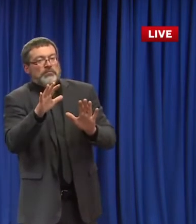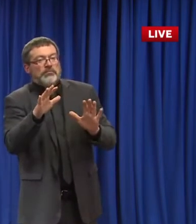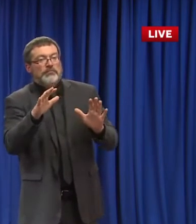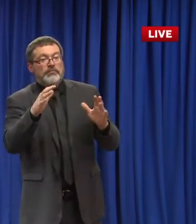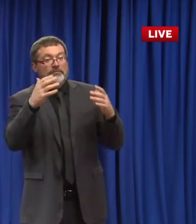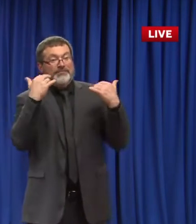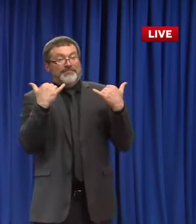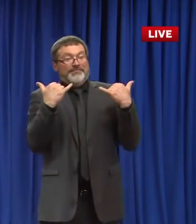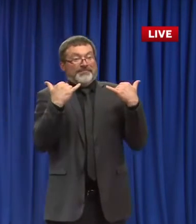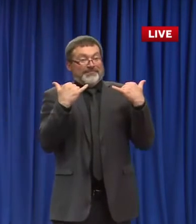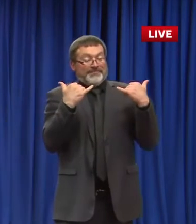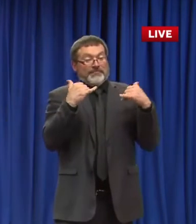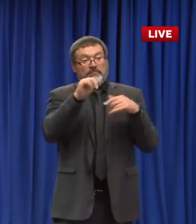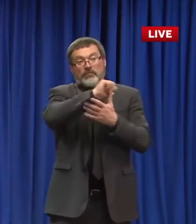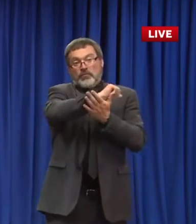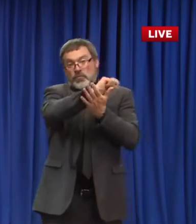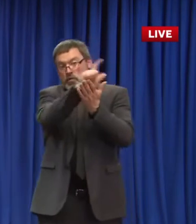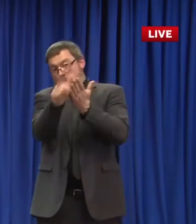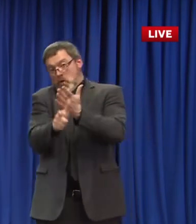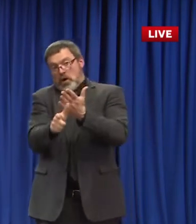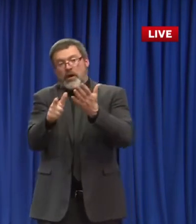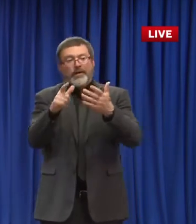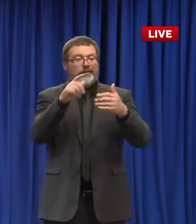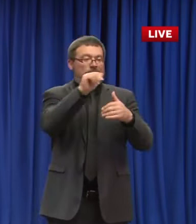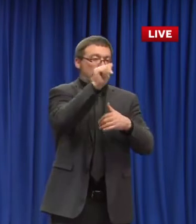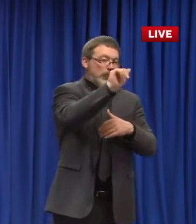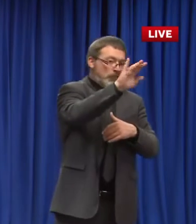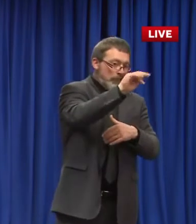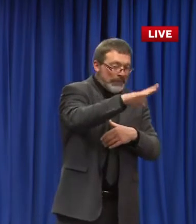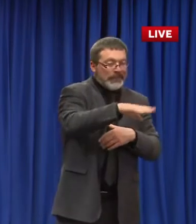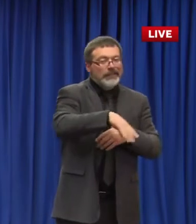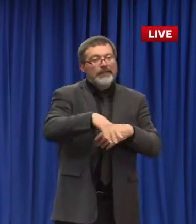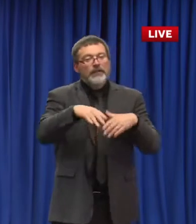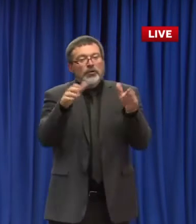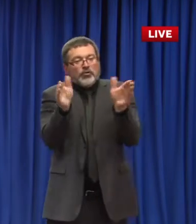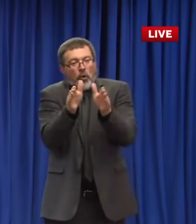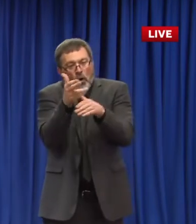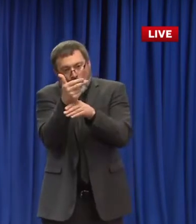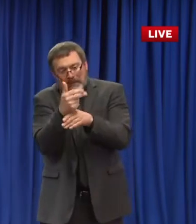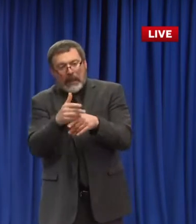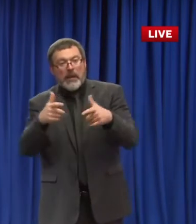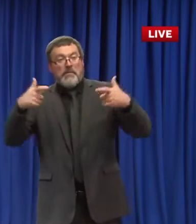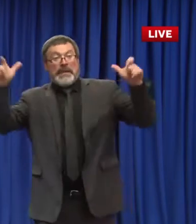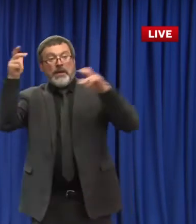WE’LL PROBABLY MY GOAL IS TO LUMP ALL OF LODGING IN INTO ONE WHERE THERE BE AIRBNB.